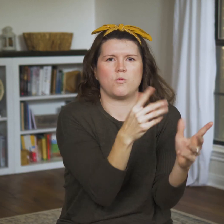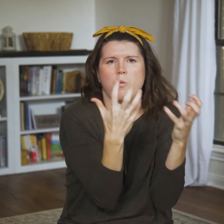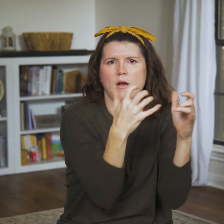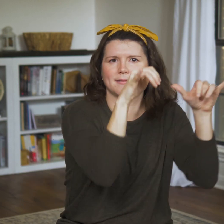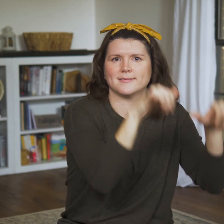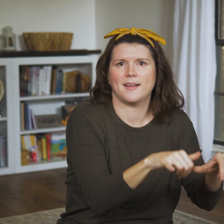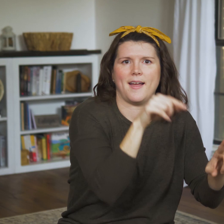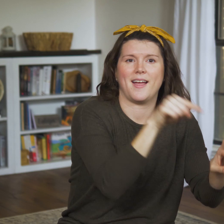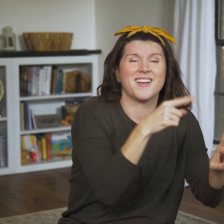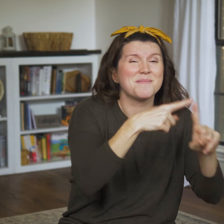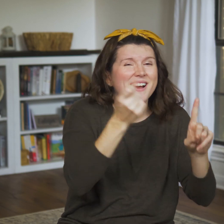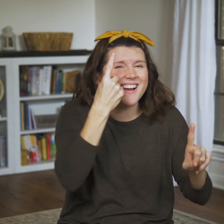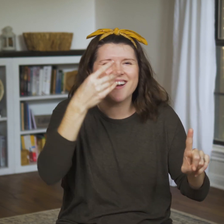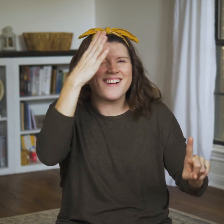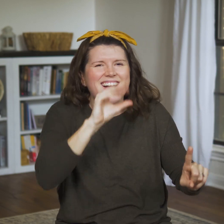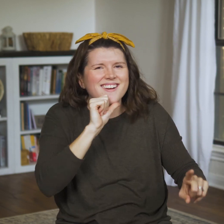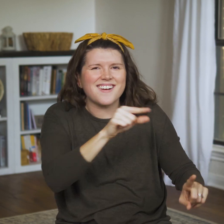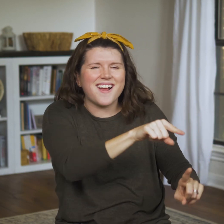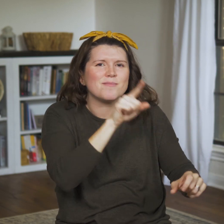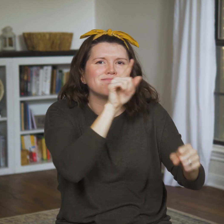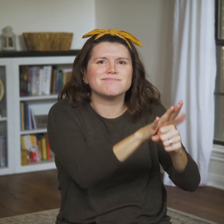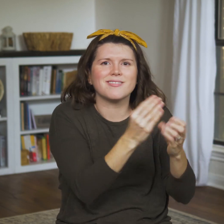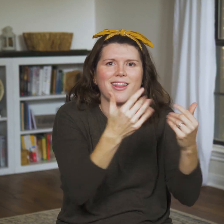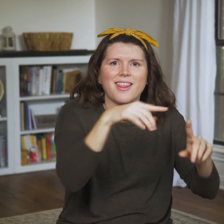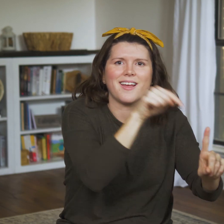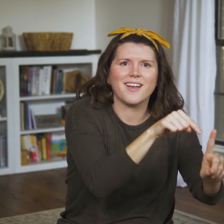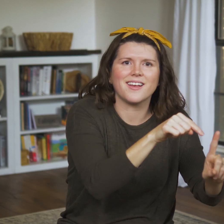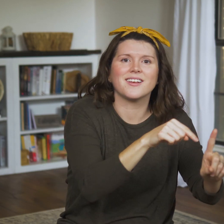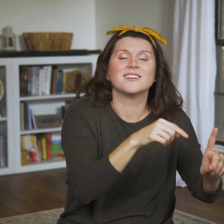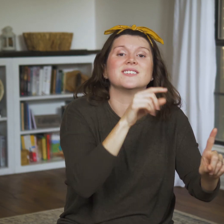God’s allotment of land for the 12 tribes